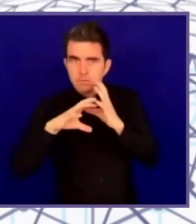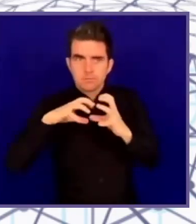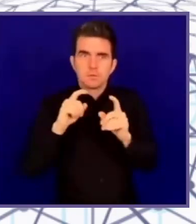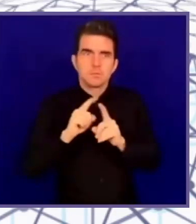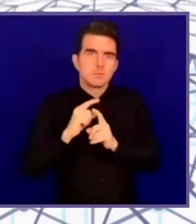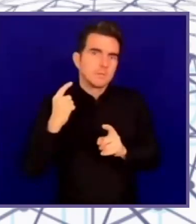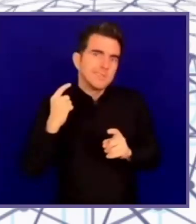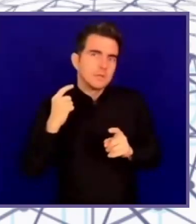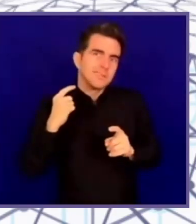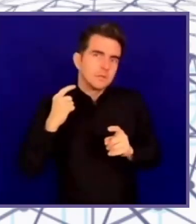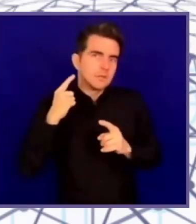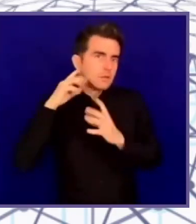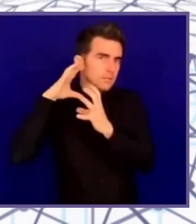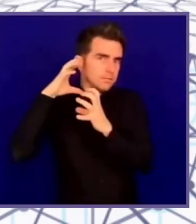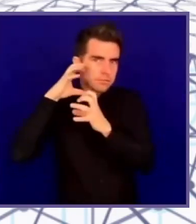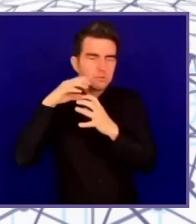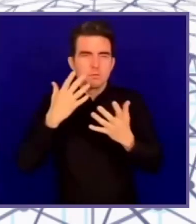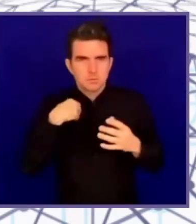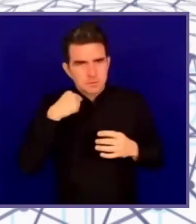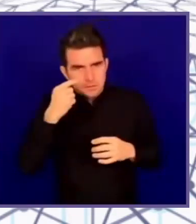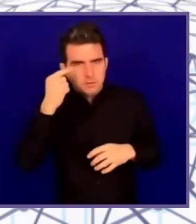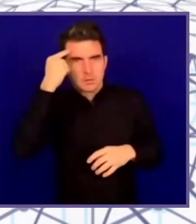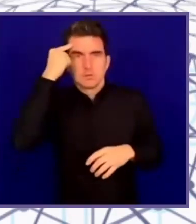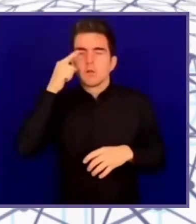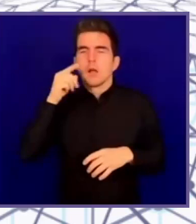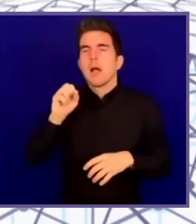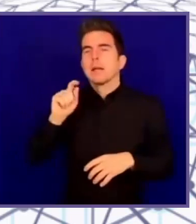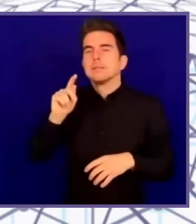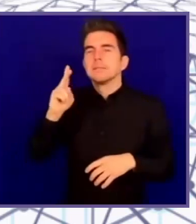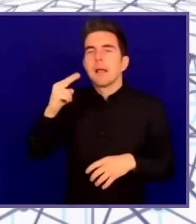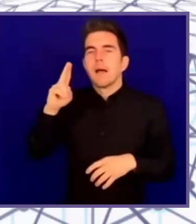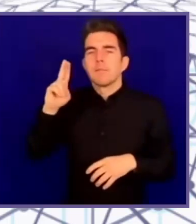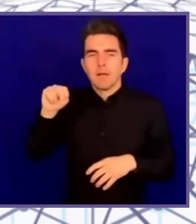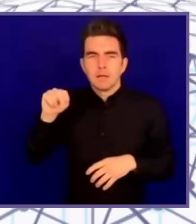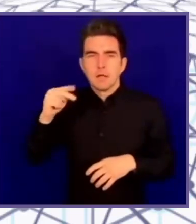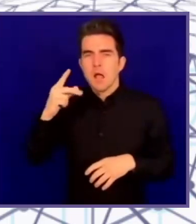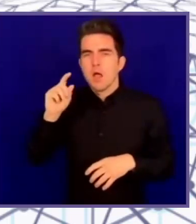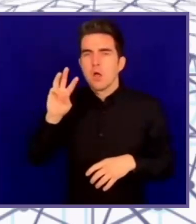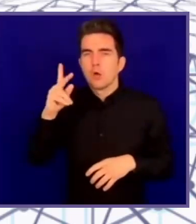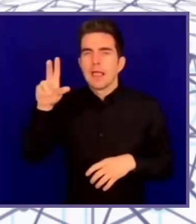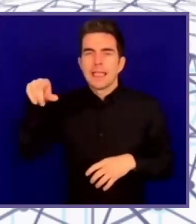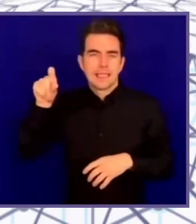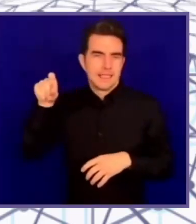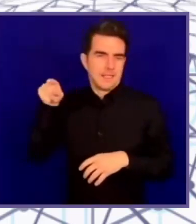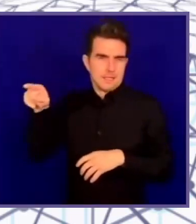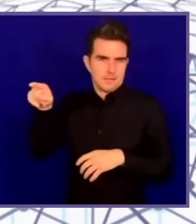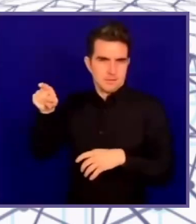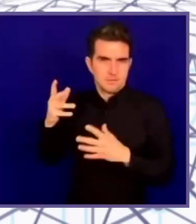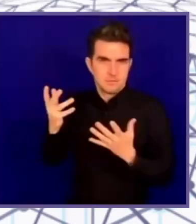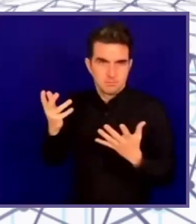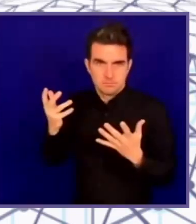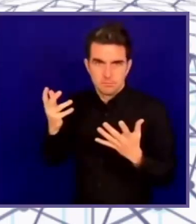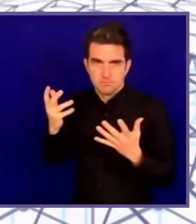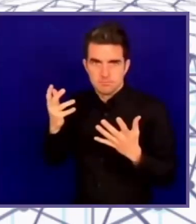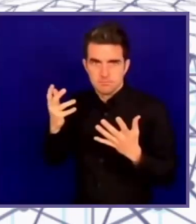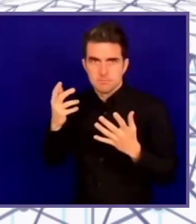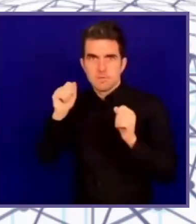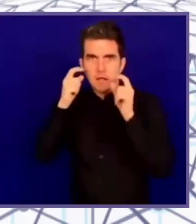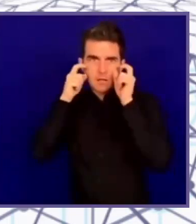we've got that but in your ear. People say How'd you do it? So for those of you 55% of you should